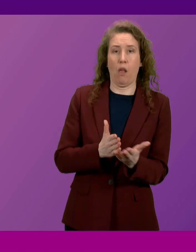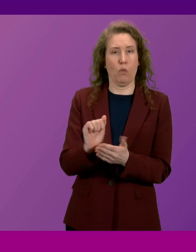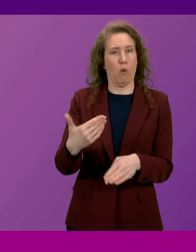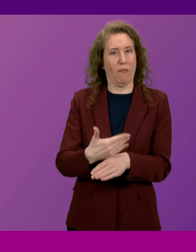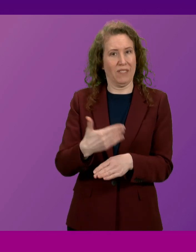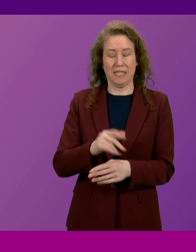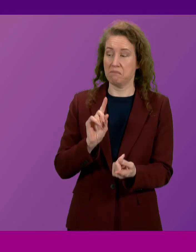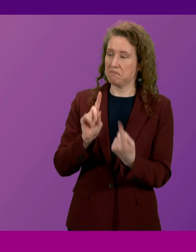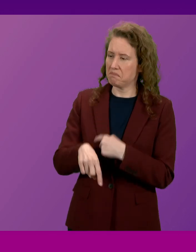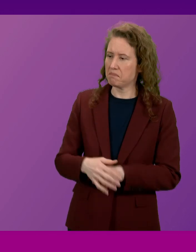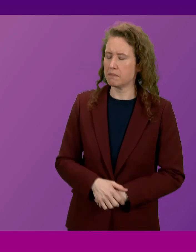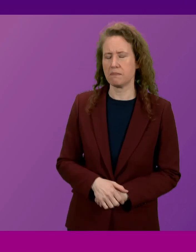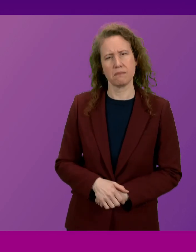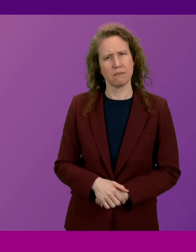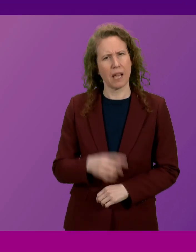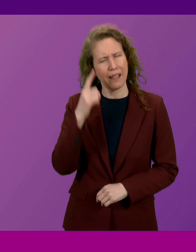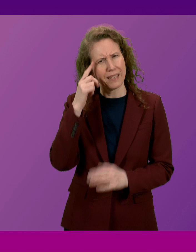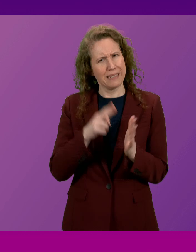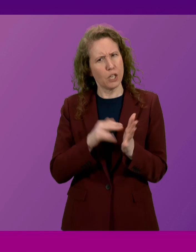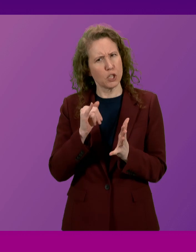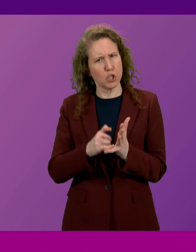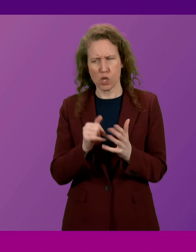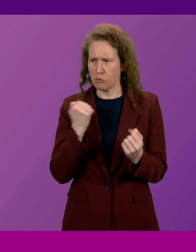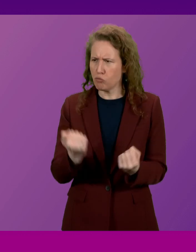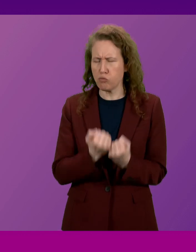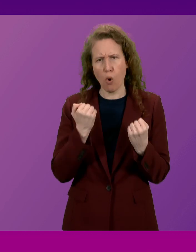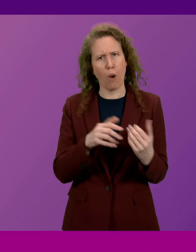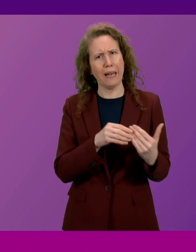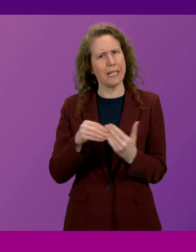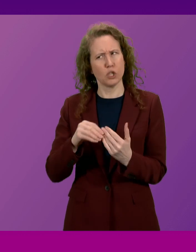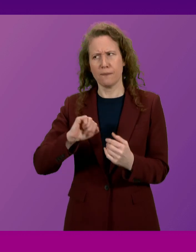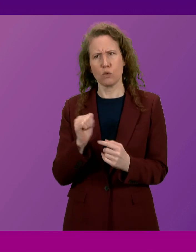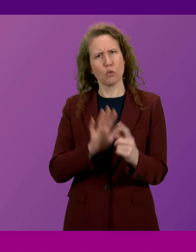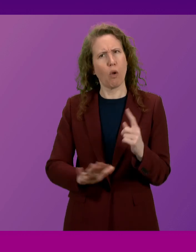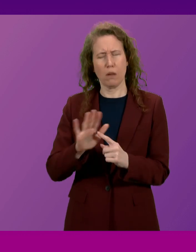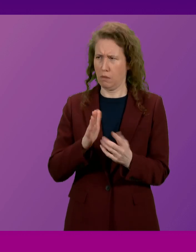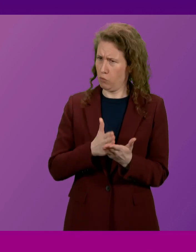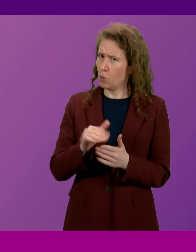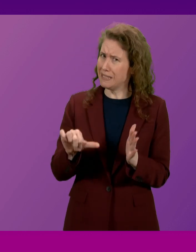Nicola Sturgeon gave very strong leadership to Scotland during some really difficult times.